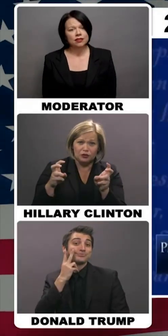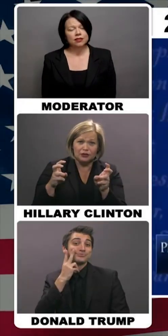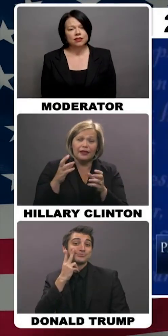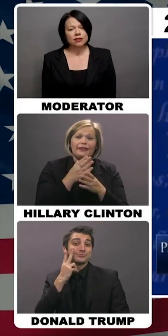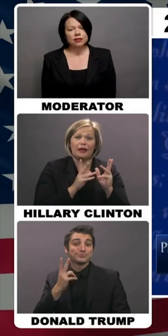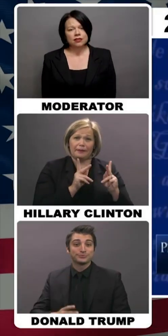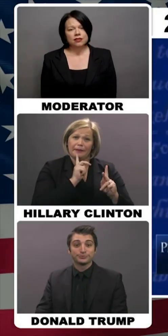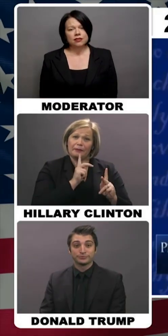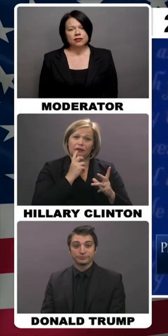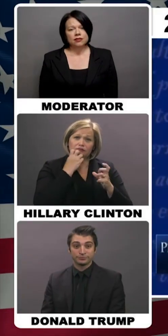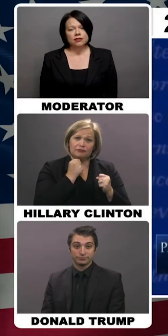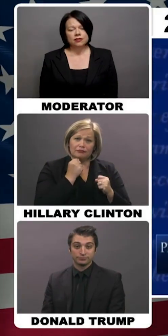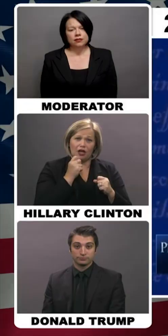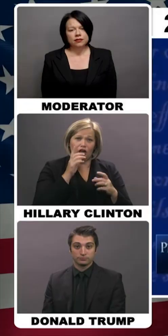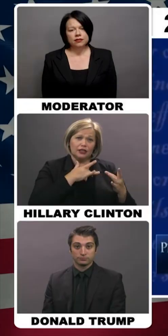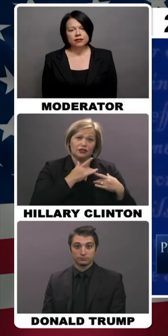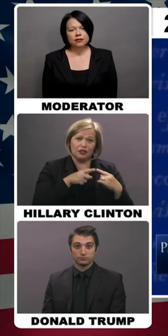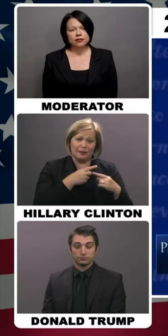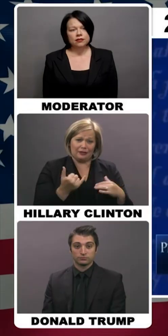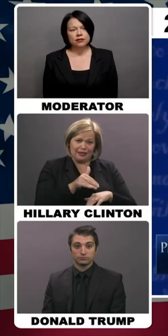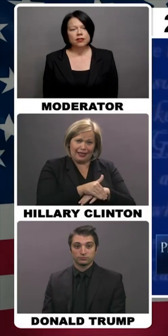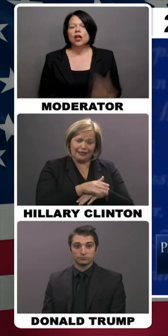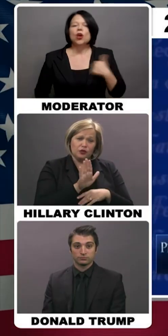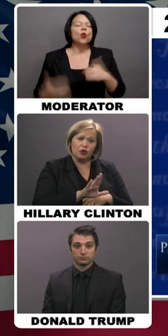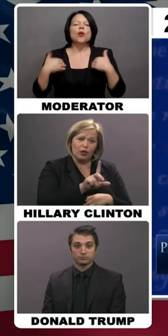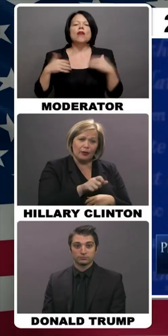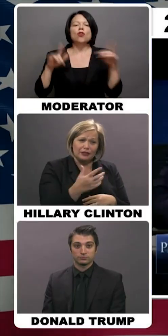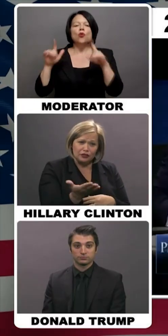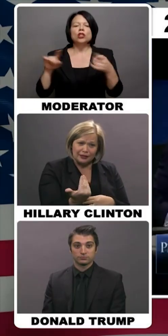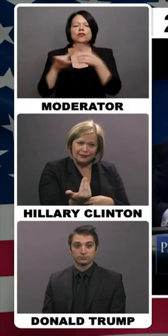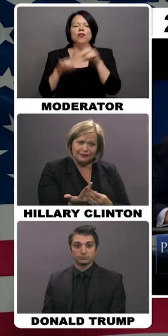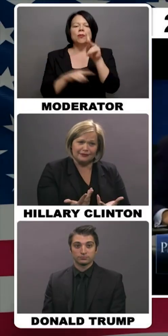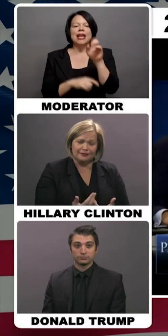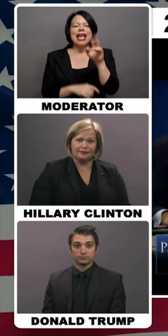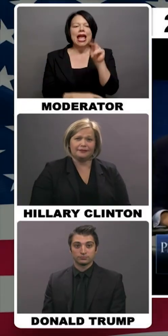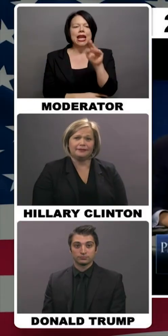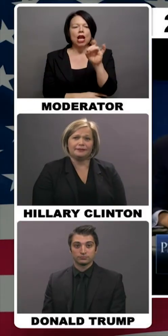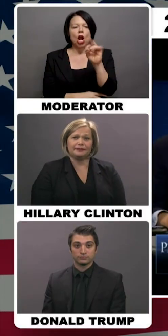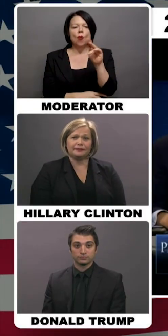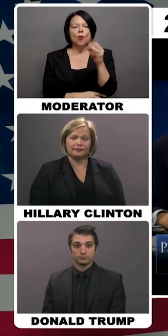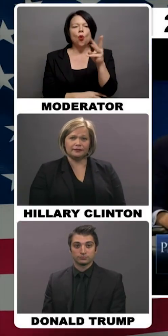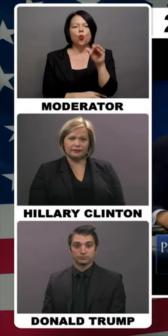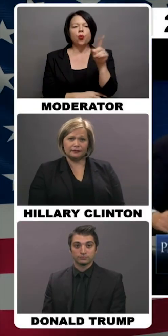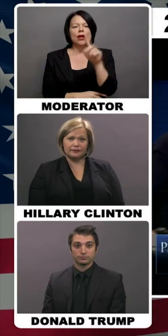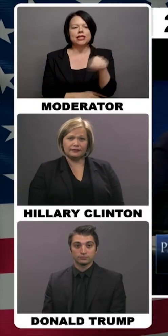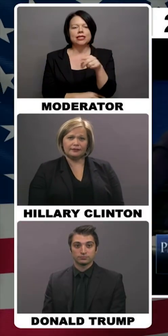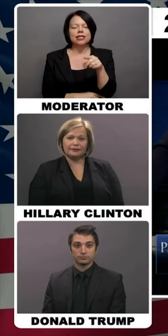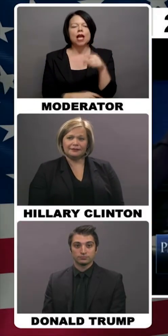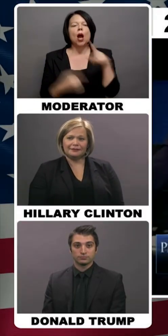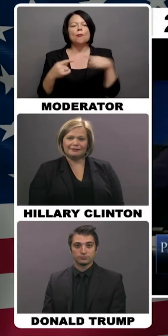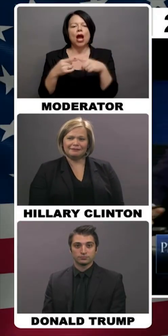tonight. Let's get to their question. We have a question here from Ken ic. He has a question about healthcare. Kent, I'd like to know, Anderson, why